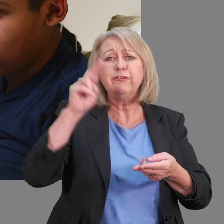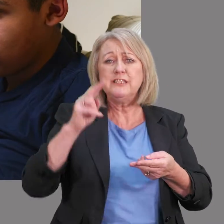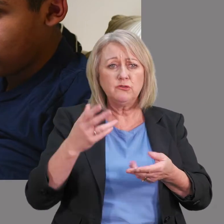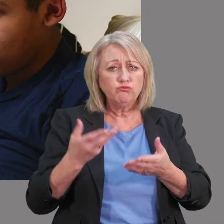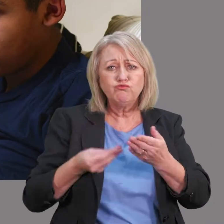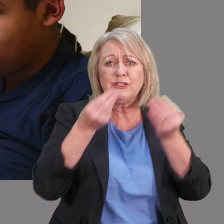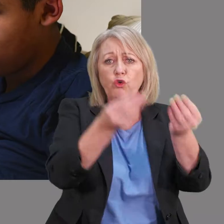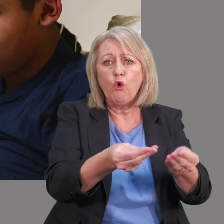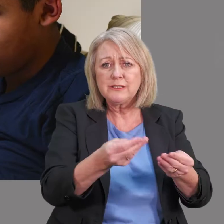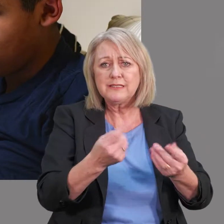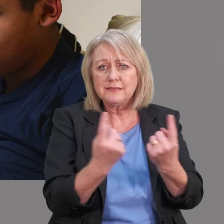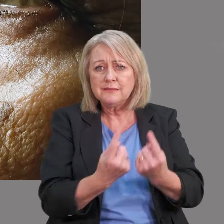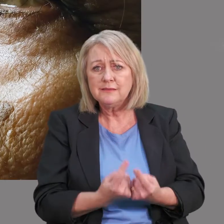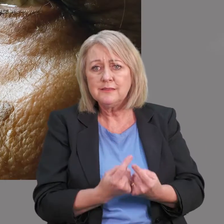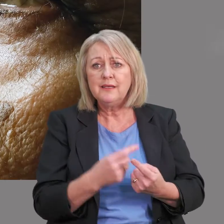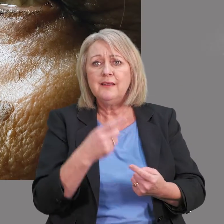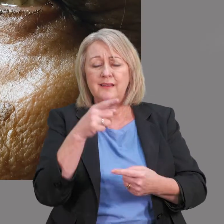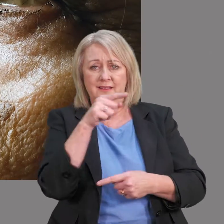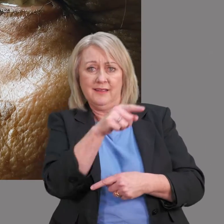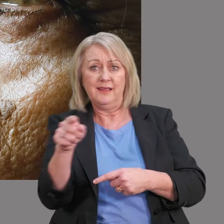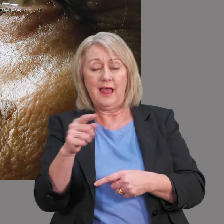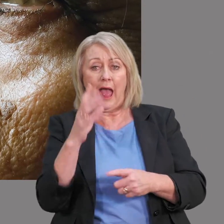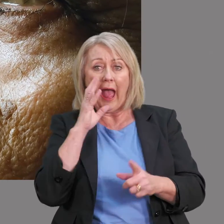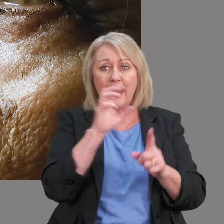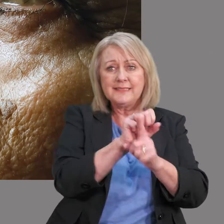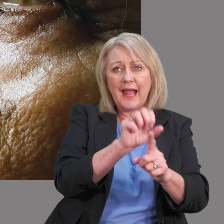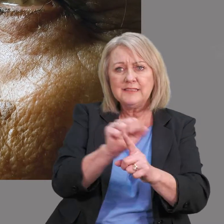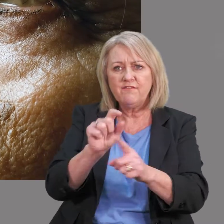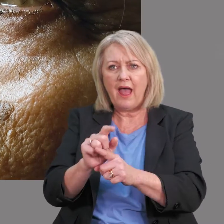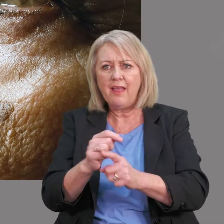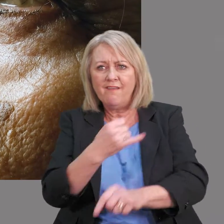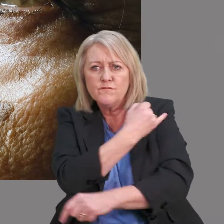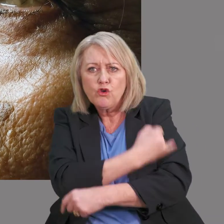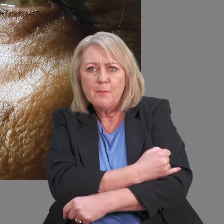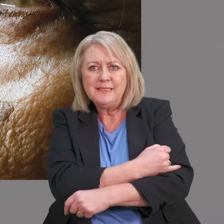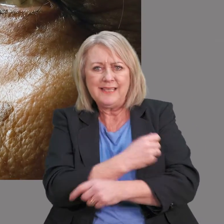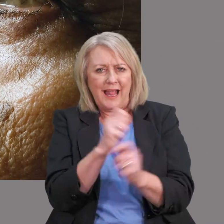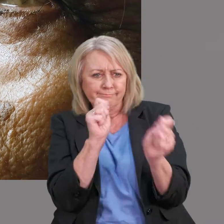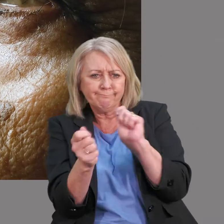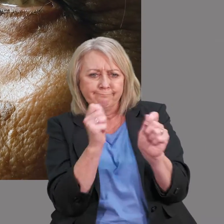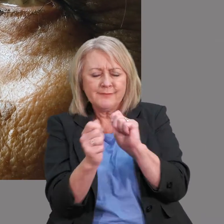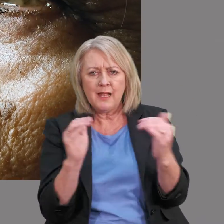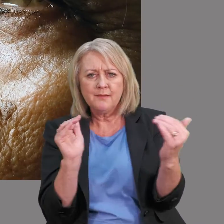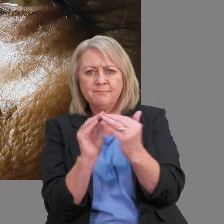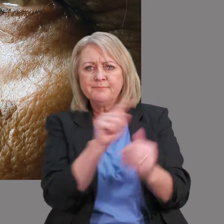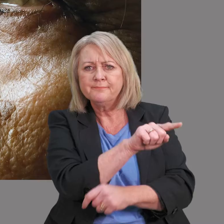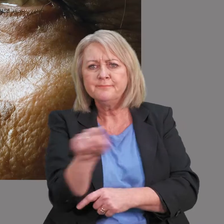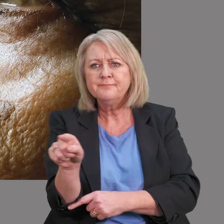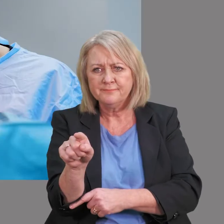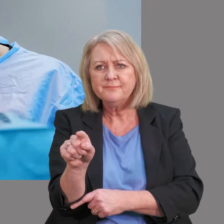for maternal health, identify vulnerability and customise care plans in maternity settings,